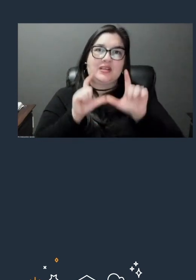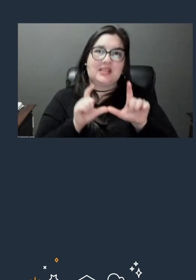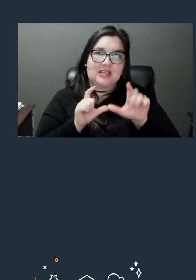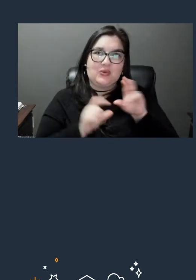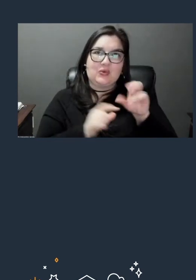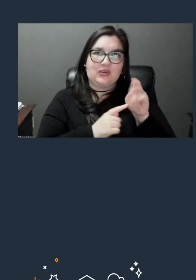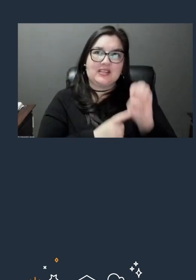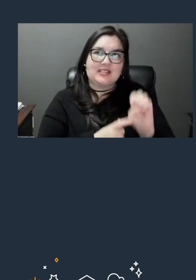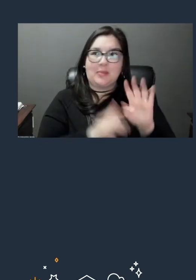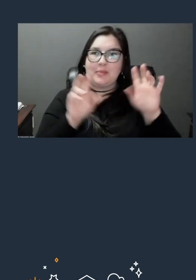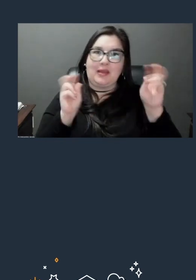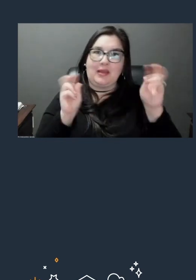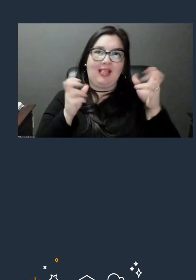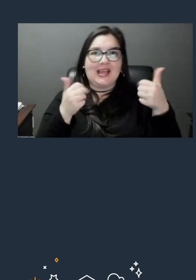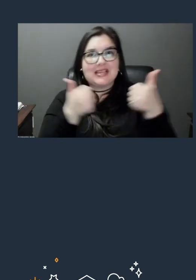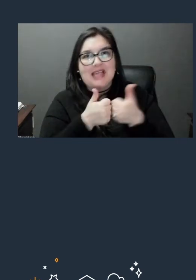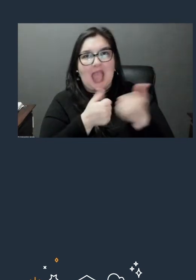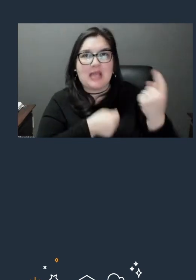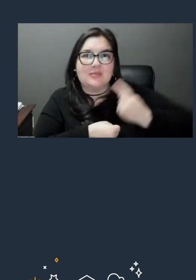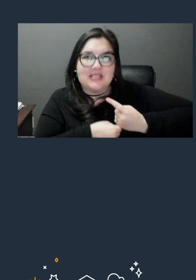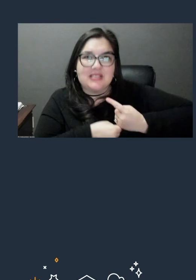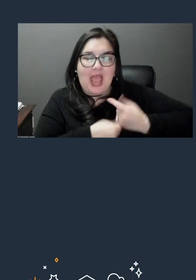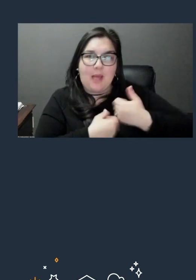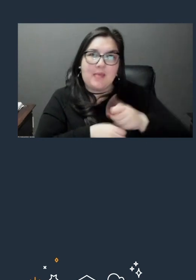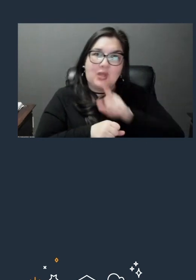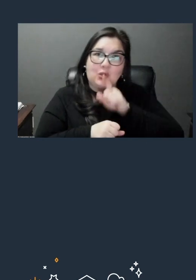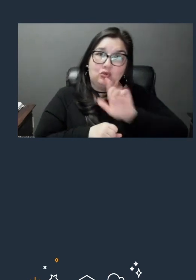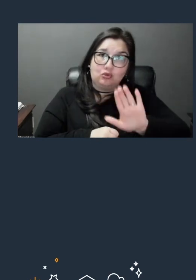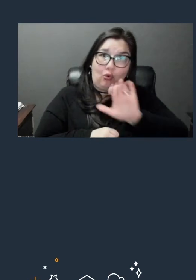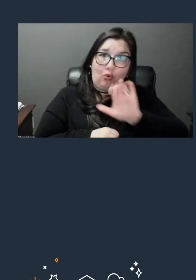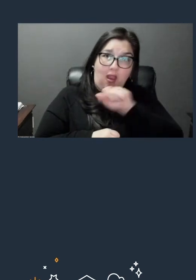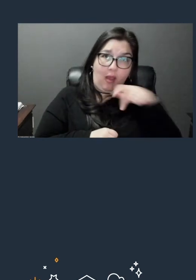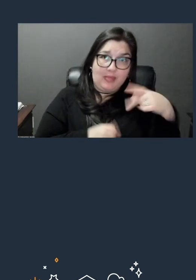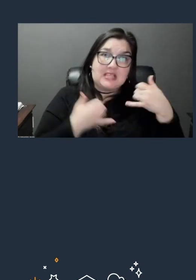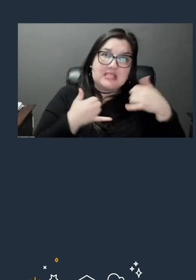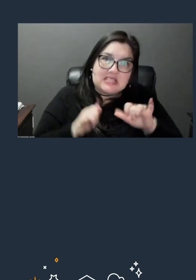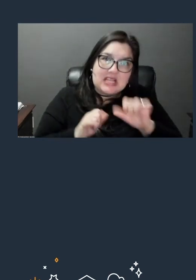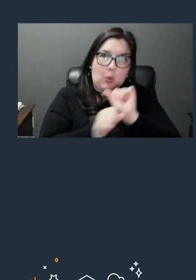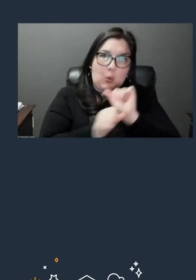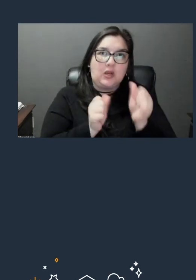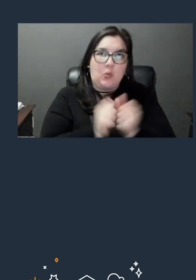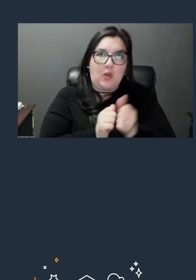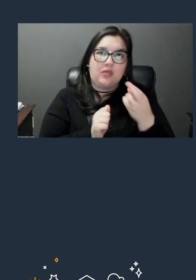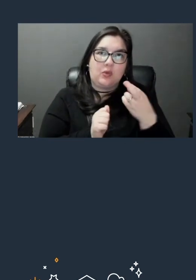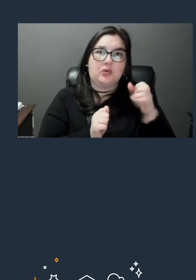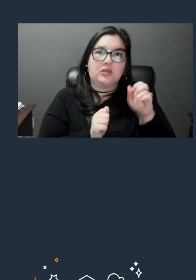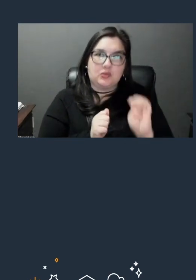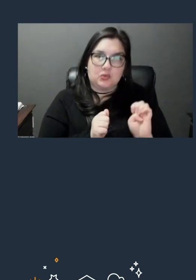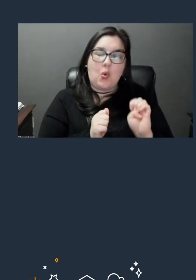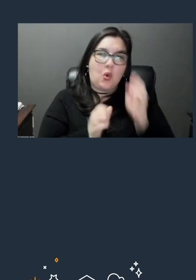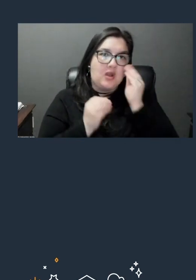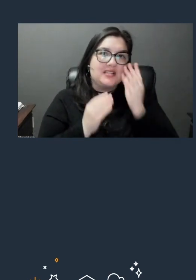make sure that your application is still working with the restored data. So that's one of the power of kind of a managed